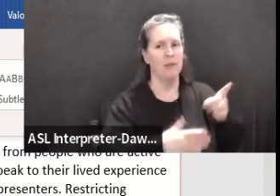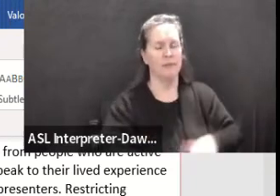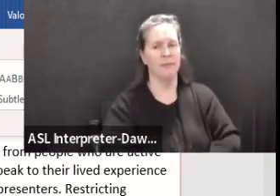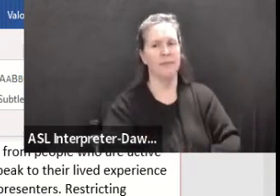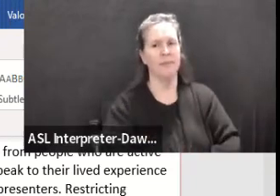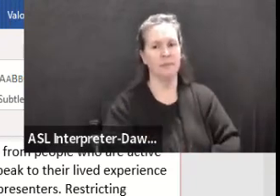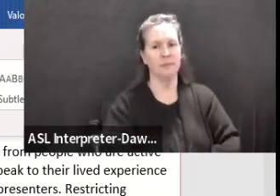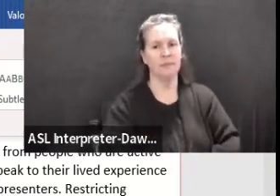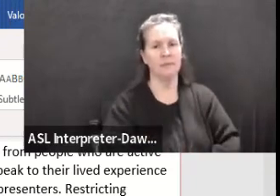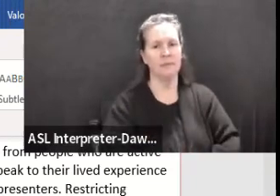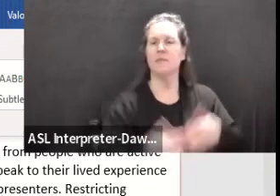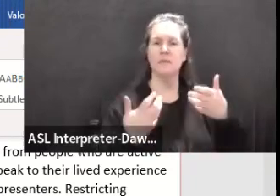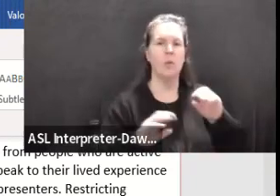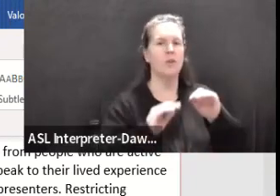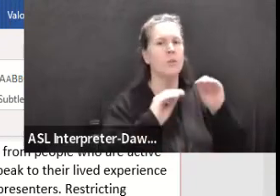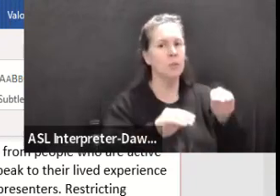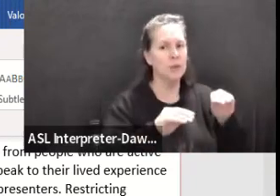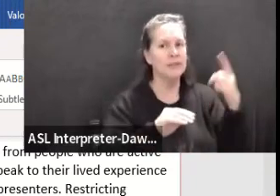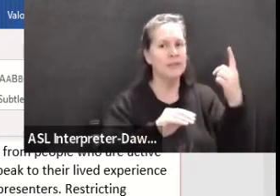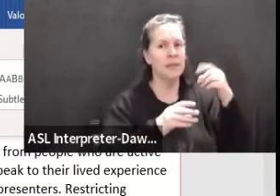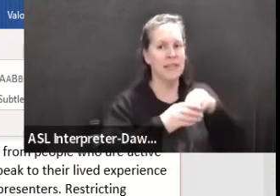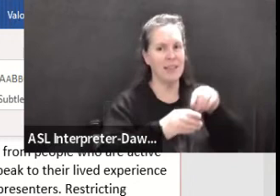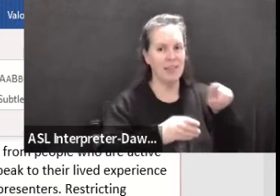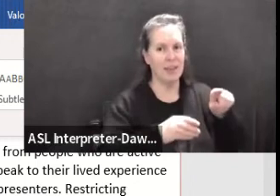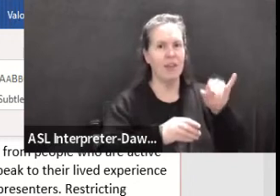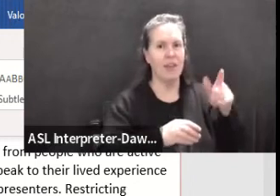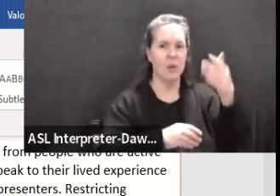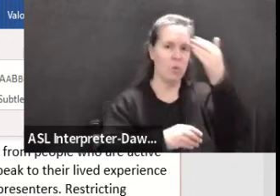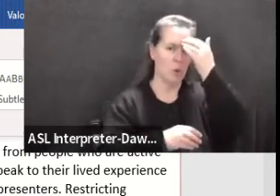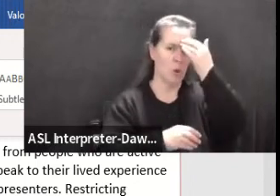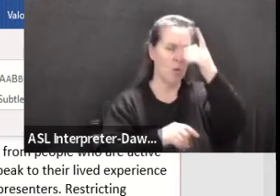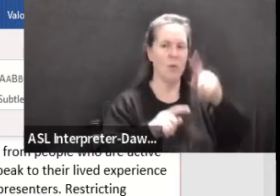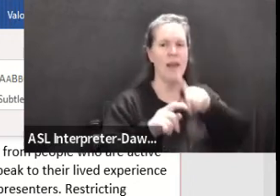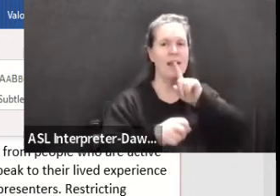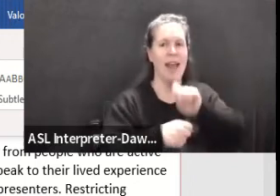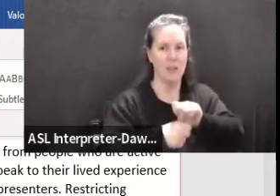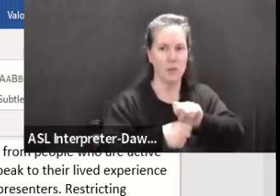So you don't wanna put something down that you know you can't actually implement.